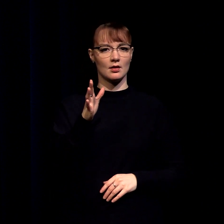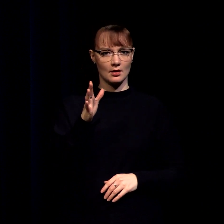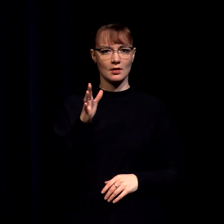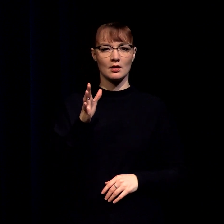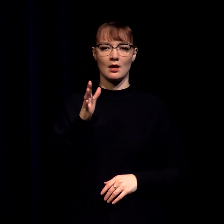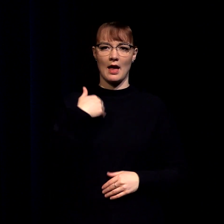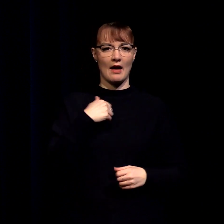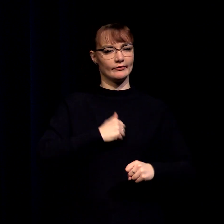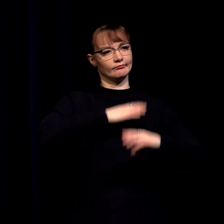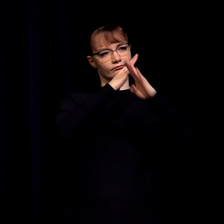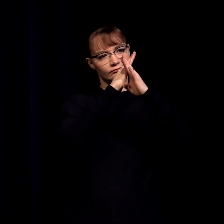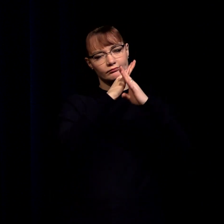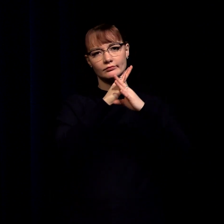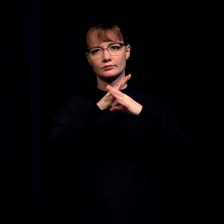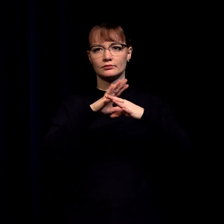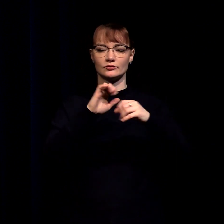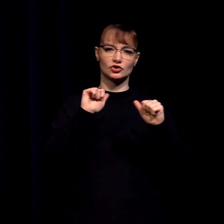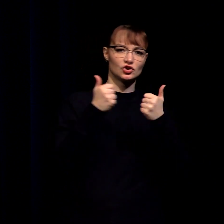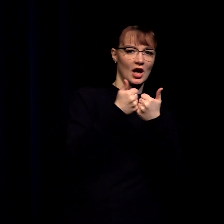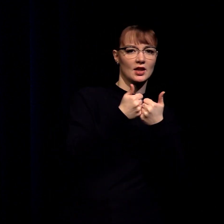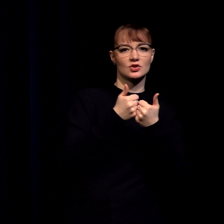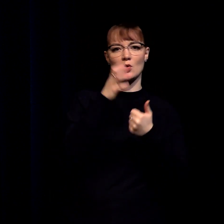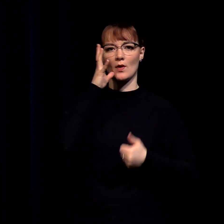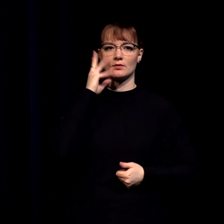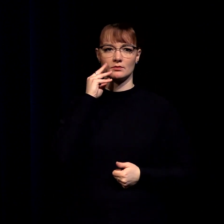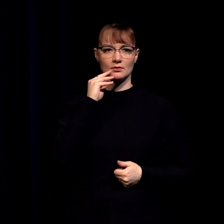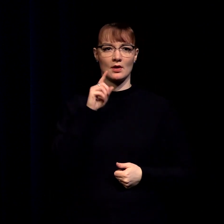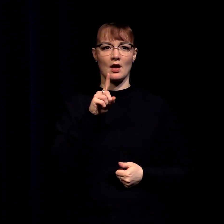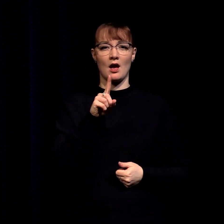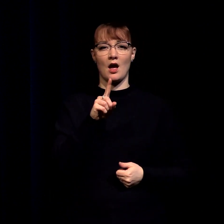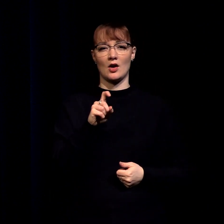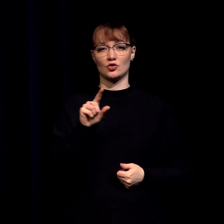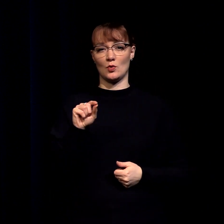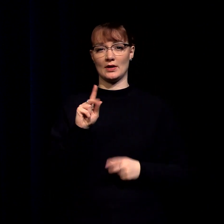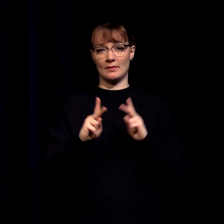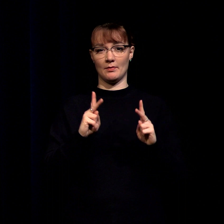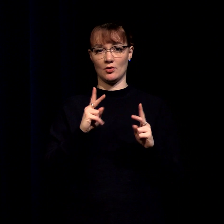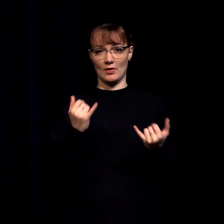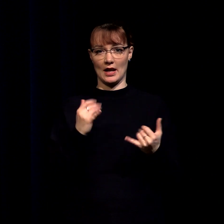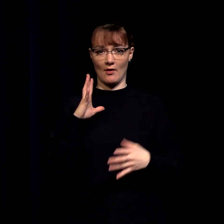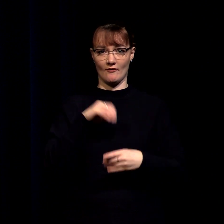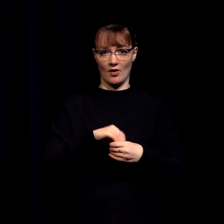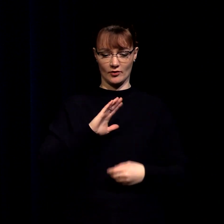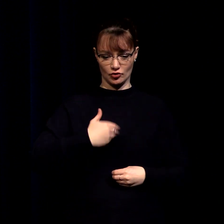we will face different things. There's 120 people in our church going through soul care intensive groups right now